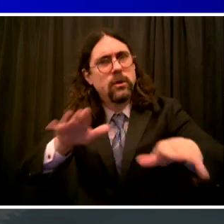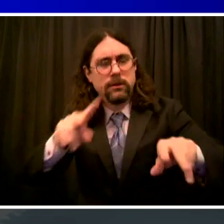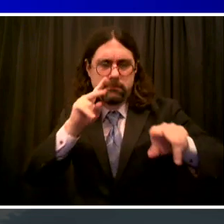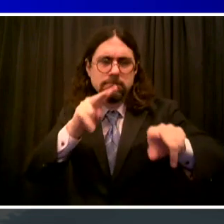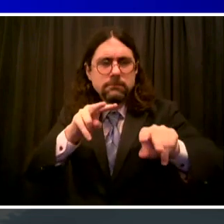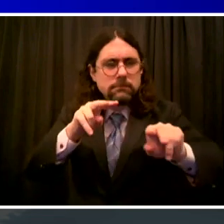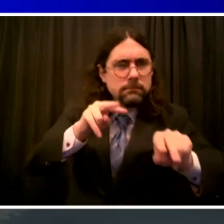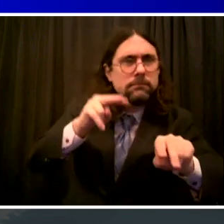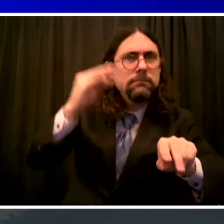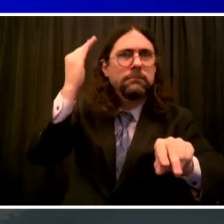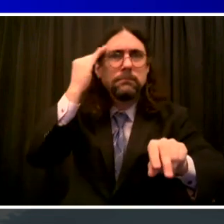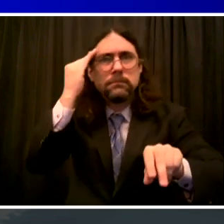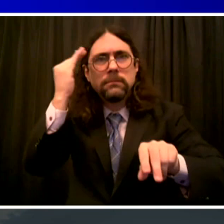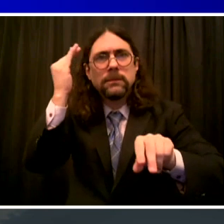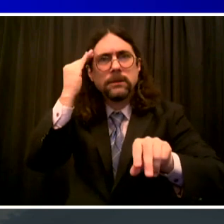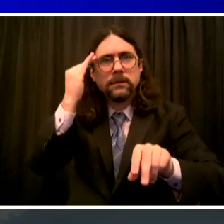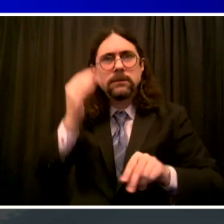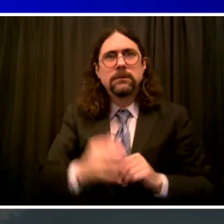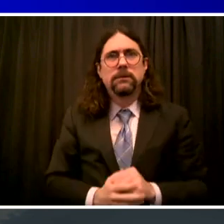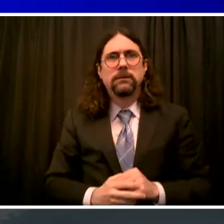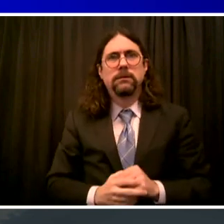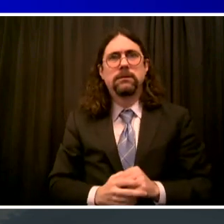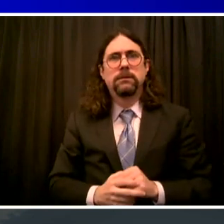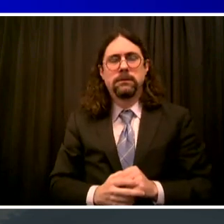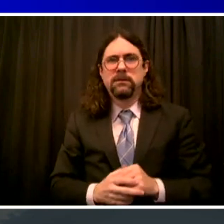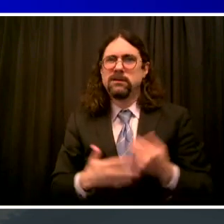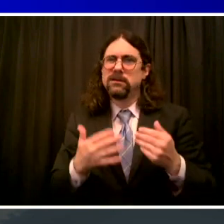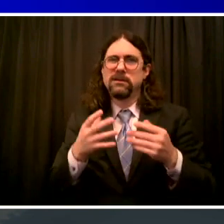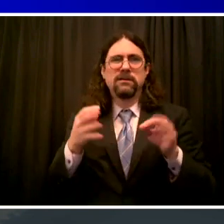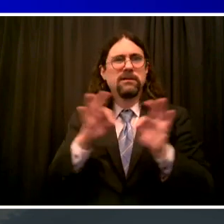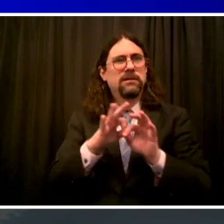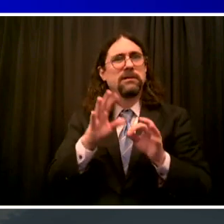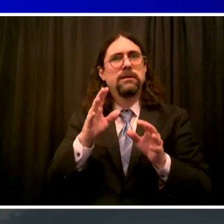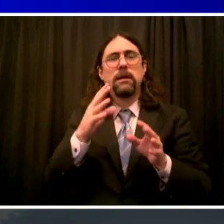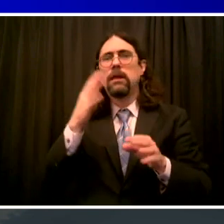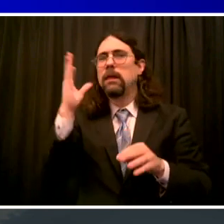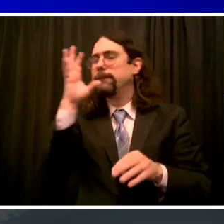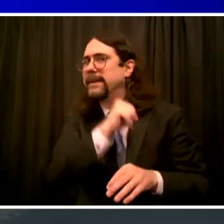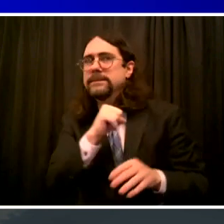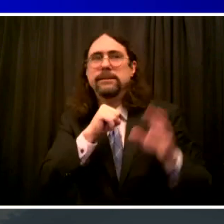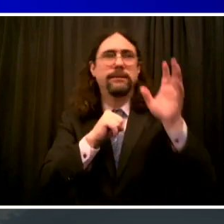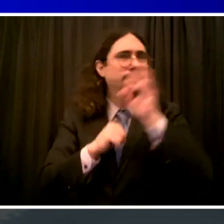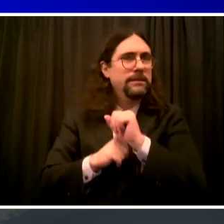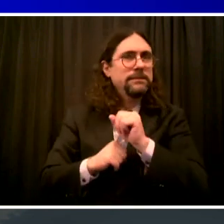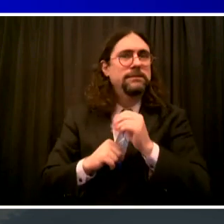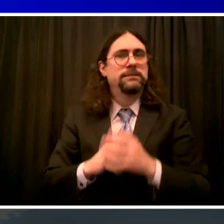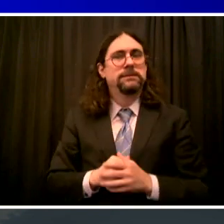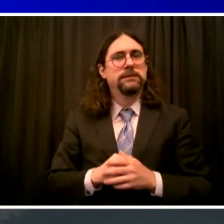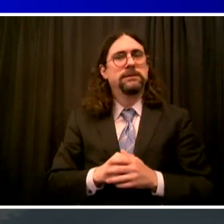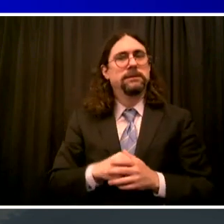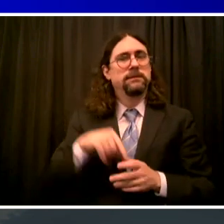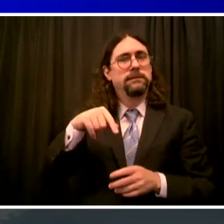PROTECT YOUR CHILDREN, ALL OF OUR CHILDREN,